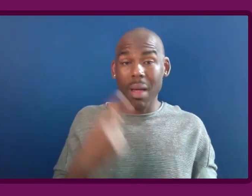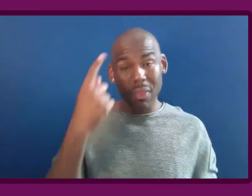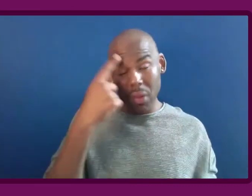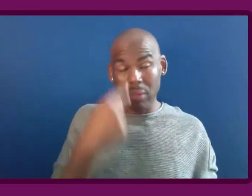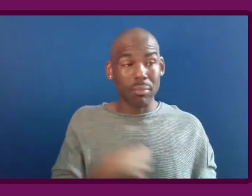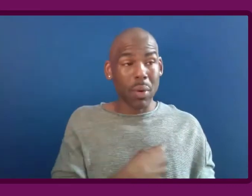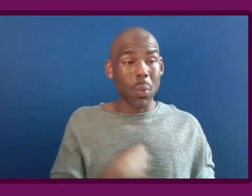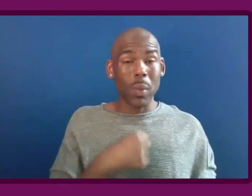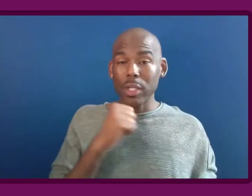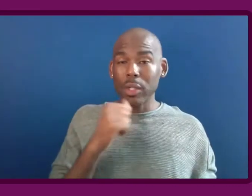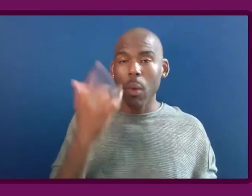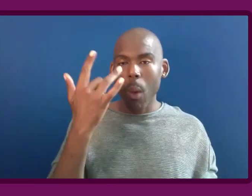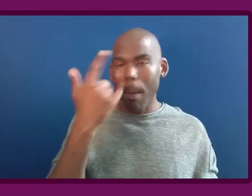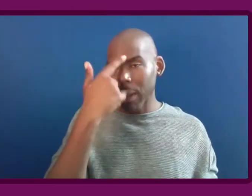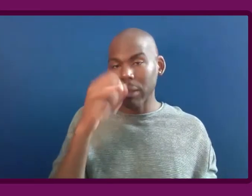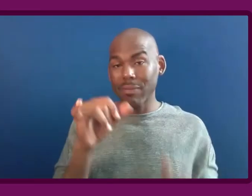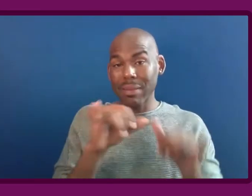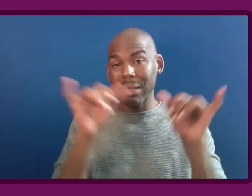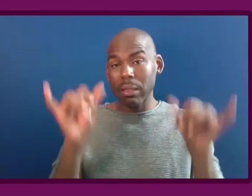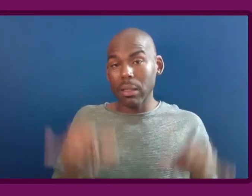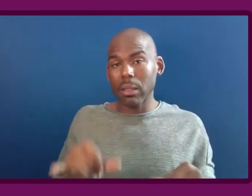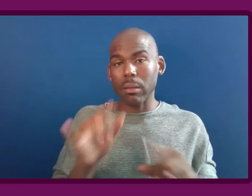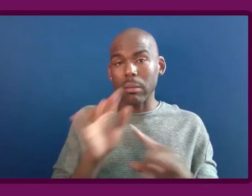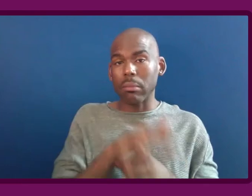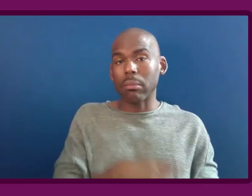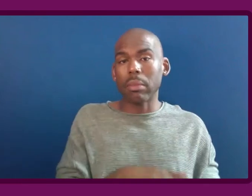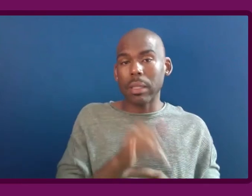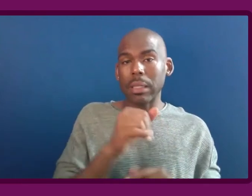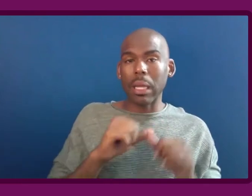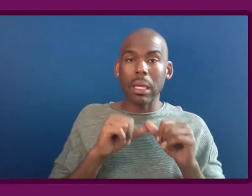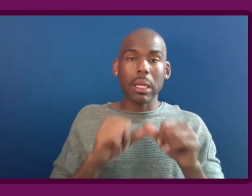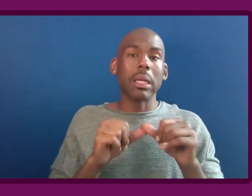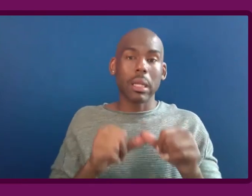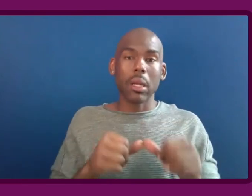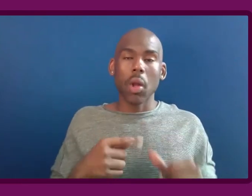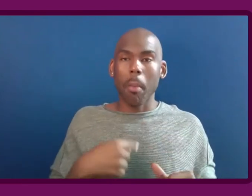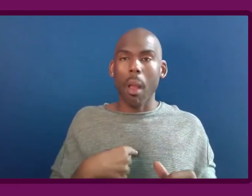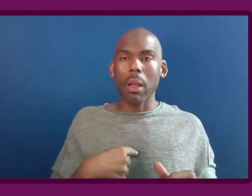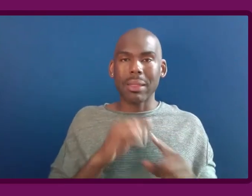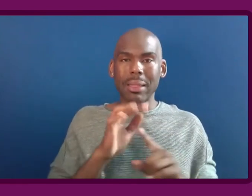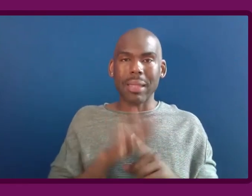I think we don't because of the ableist system that keeps us in the lower ... "Don't